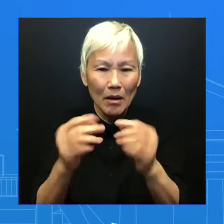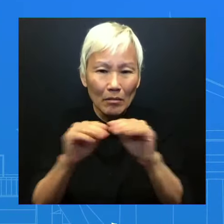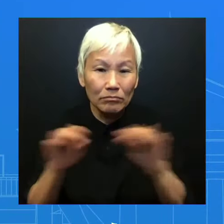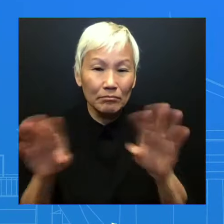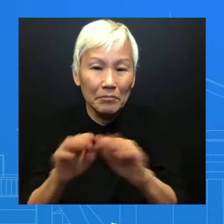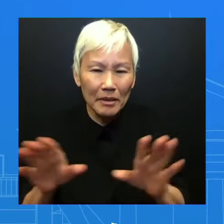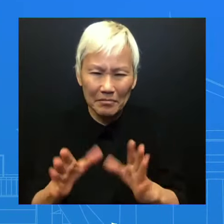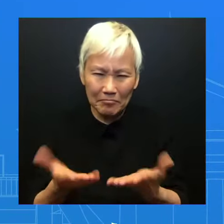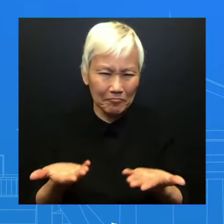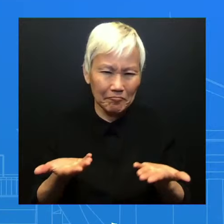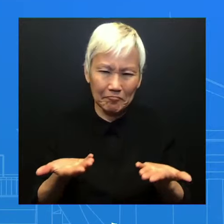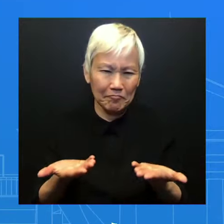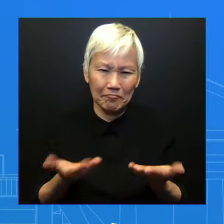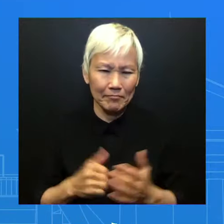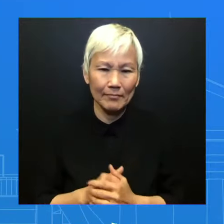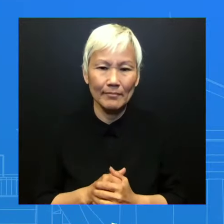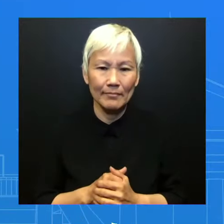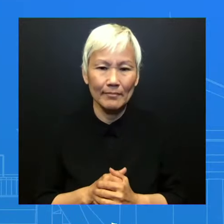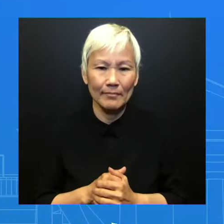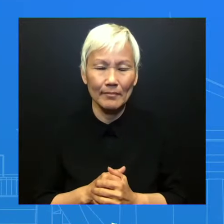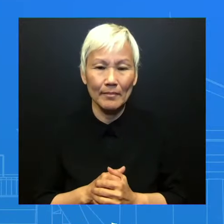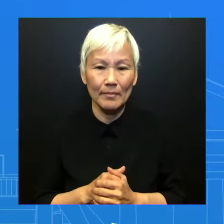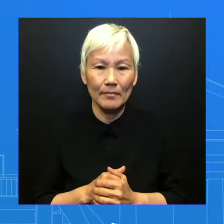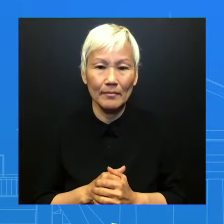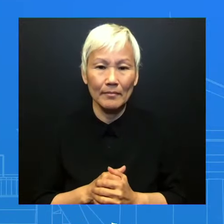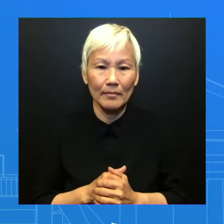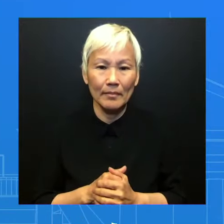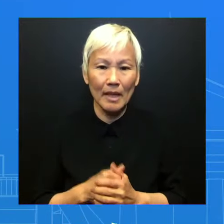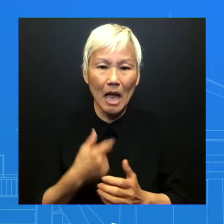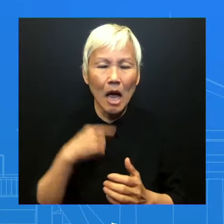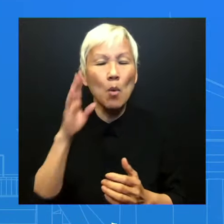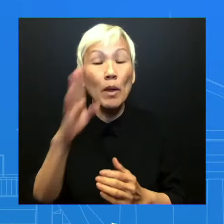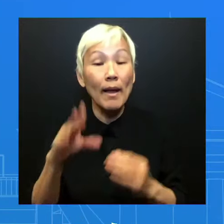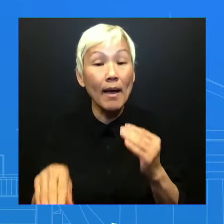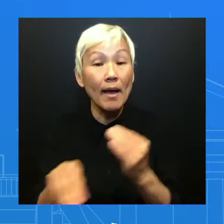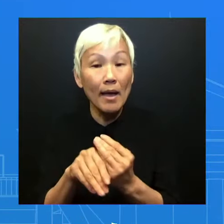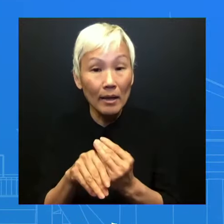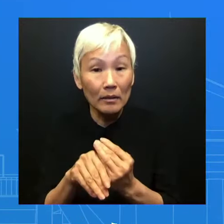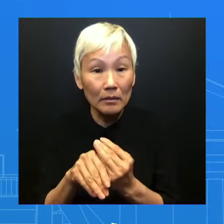the President's -- the President's focus is on middle-class Americans, is on working Americans,